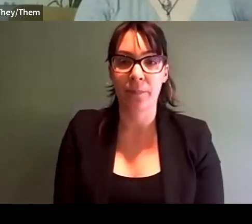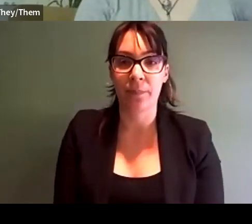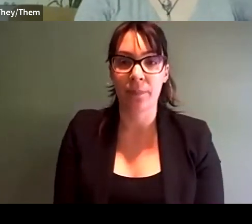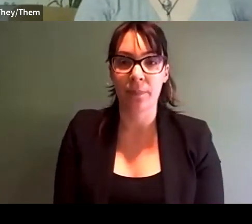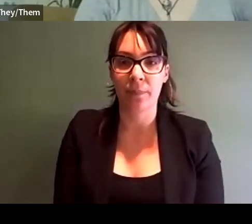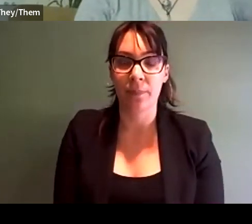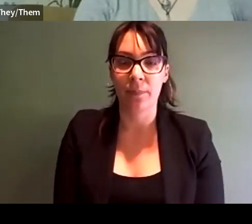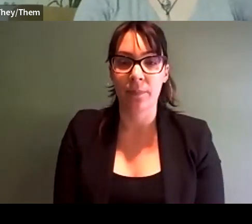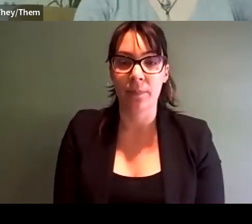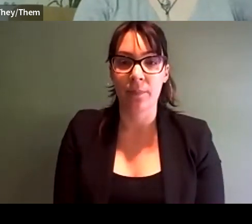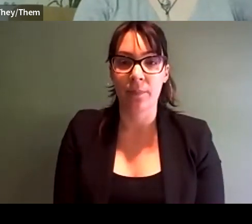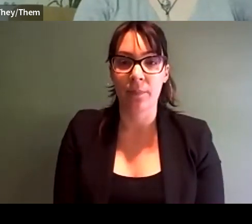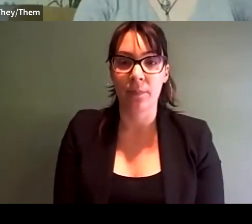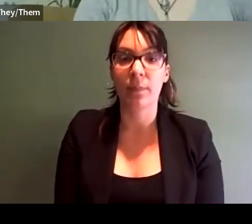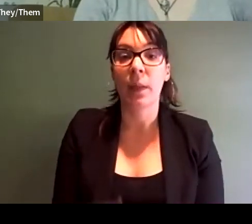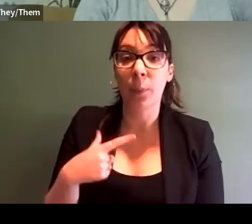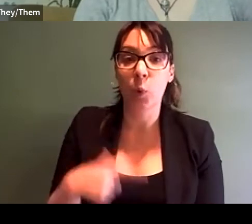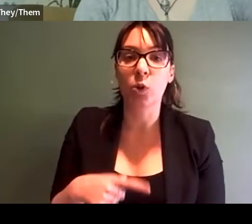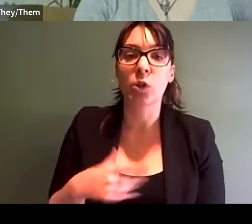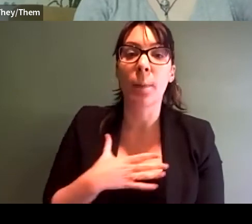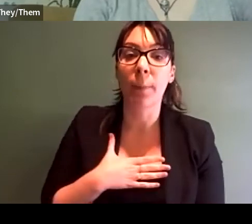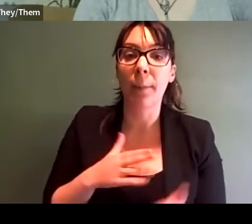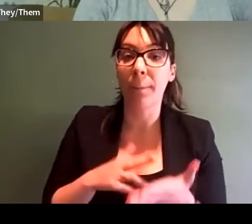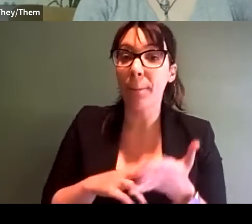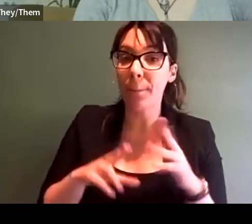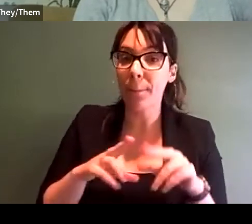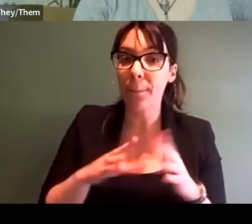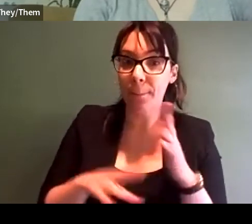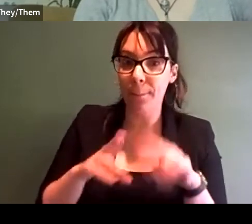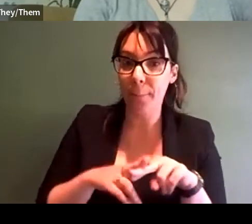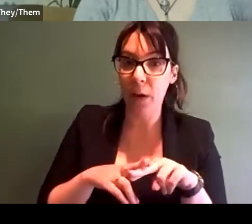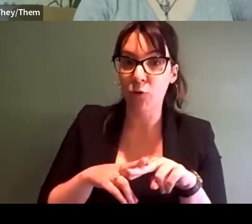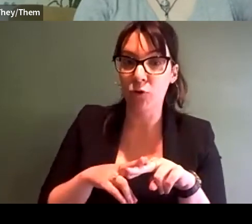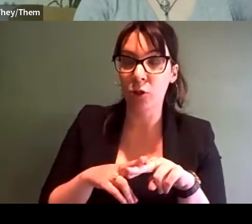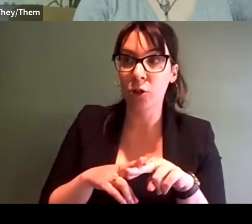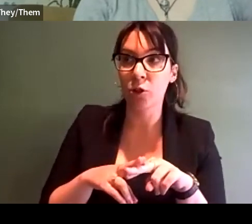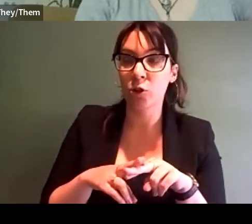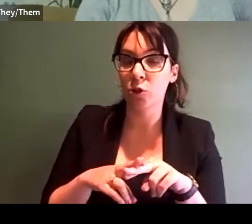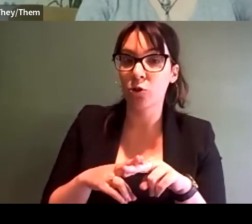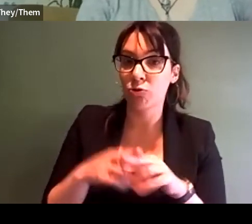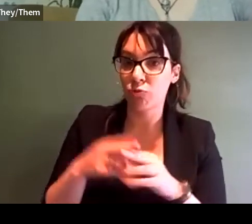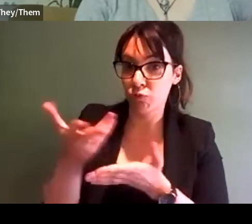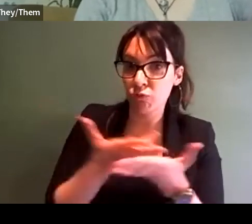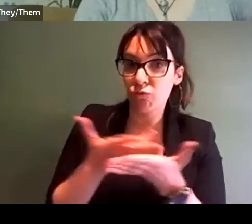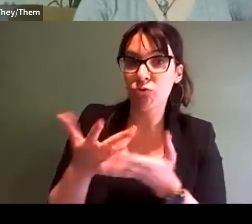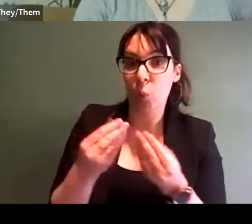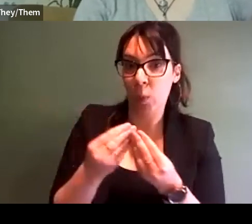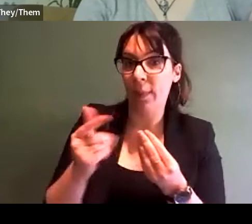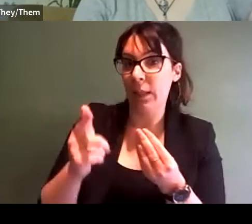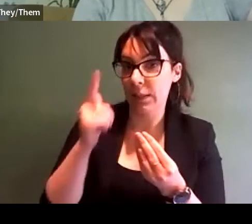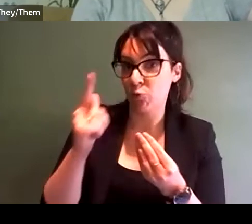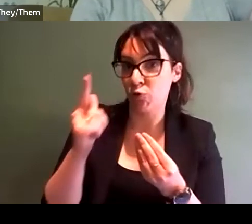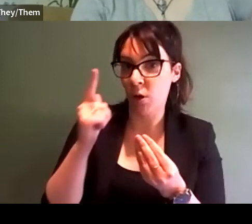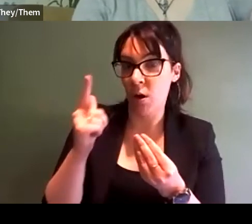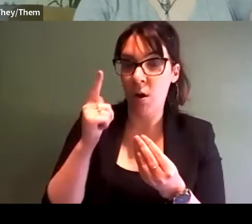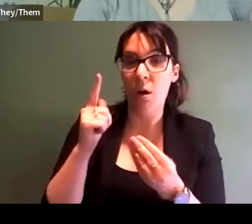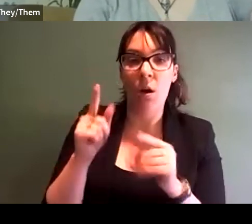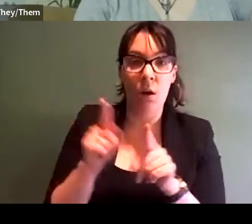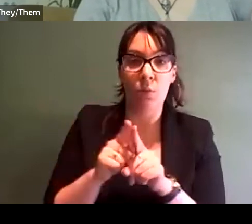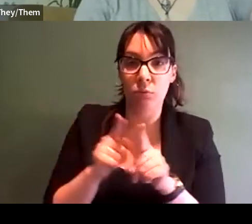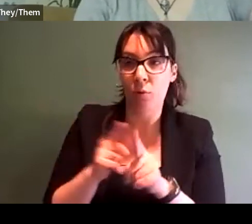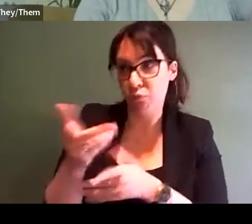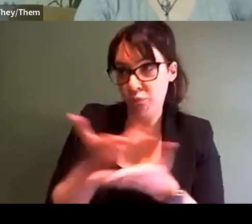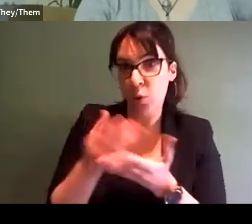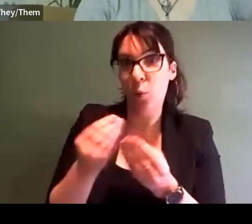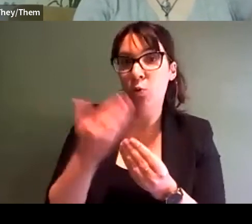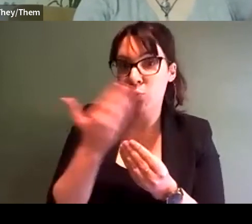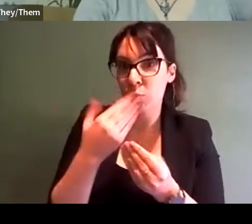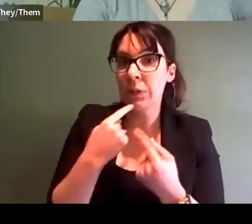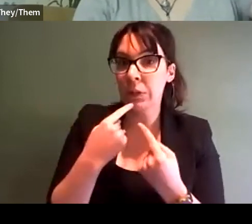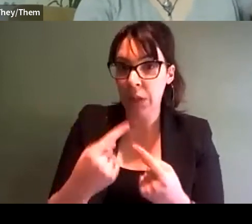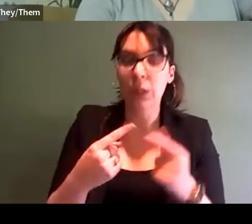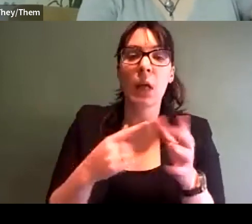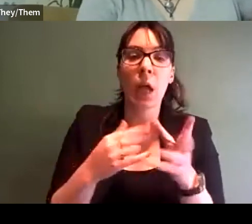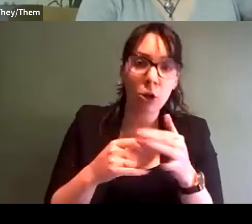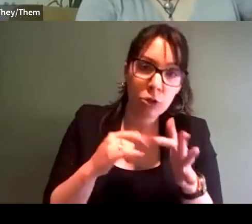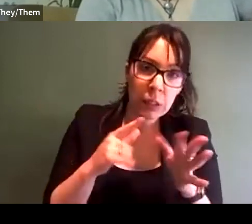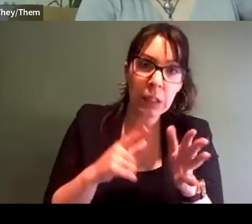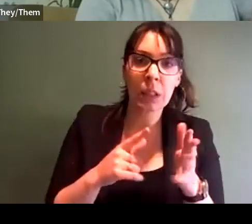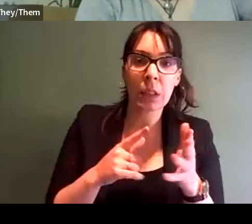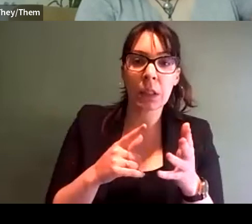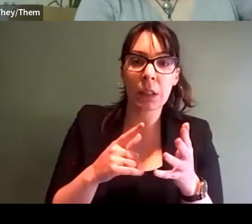Despite this, because we had raised, or my parents then, my parents had raised I think when my teacher, and the relevant people within the attrition mice my primary school, saying, actually will be taken out for x y Zed days.